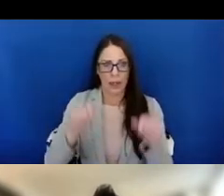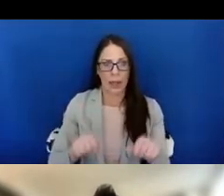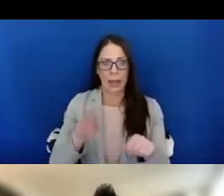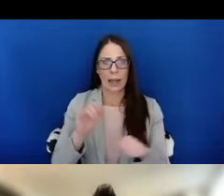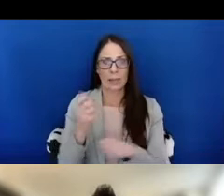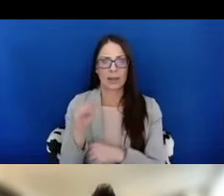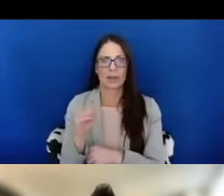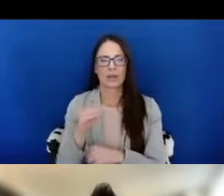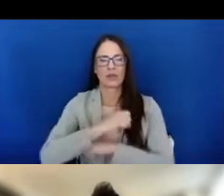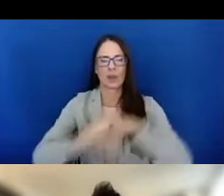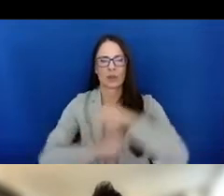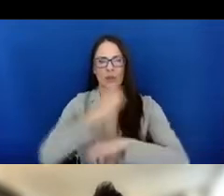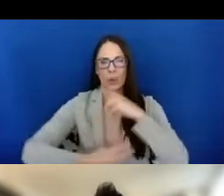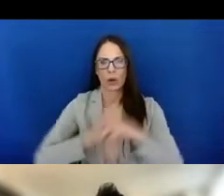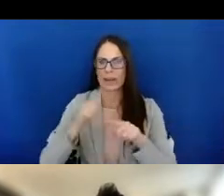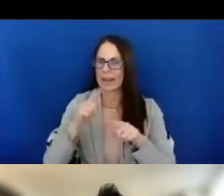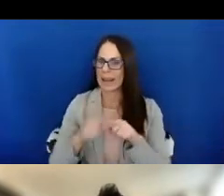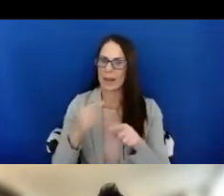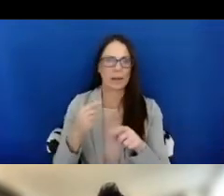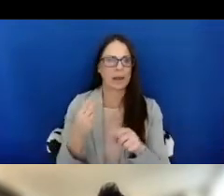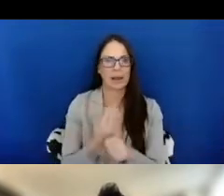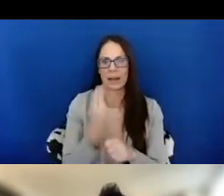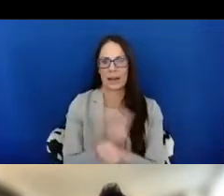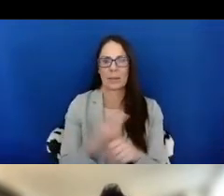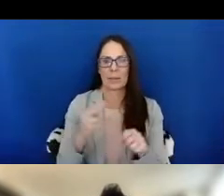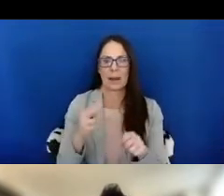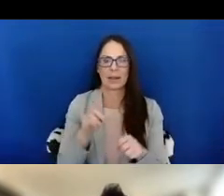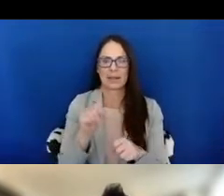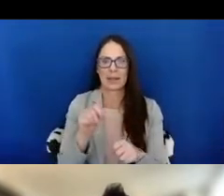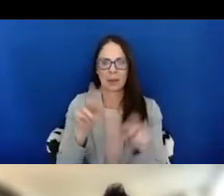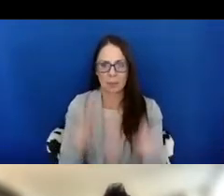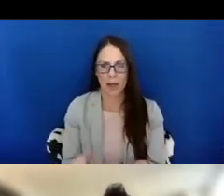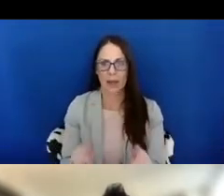cannot be inherited by disabled bodies on this view to arrive in the world disabled,